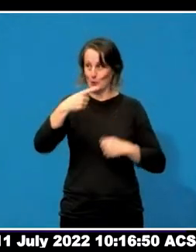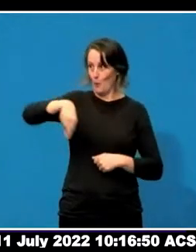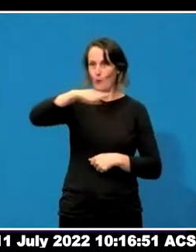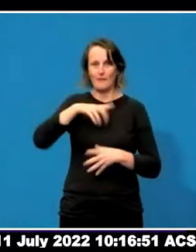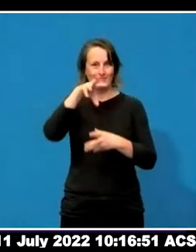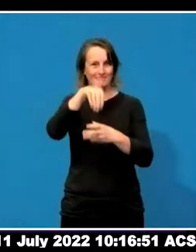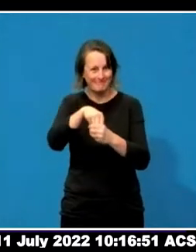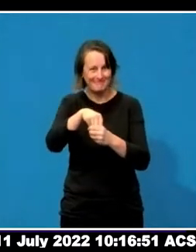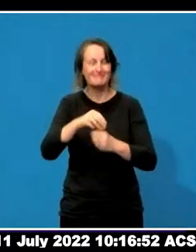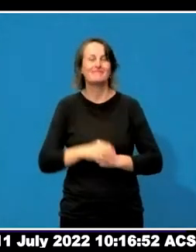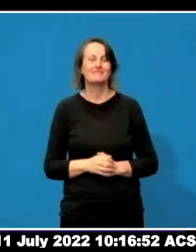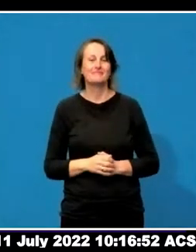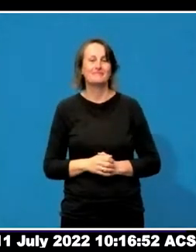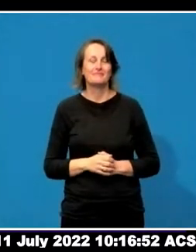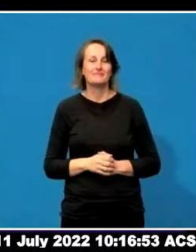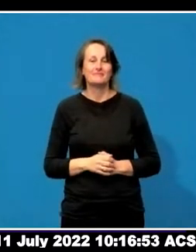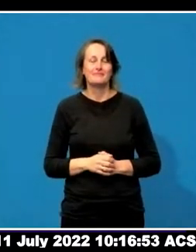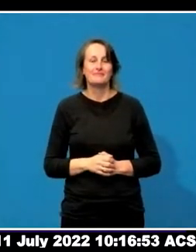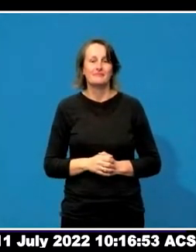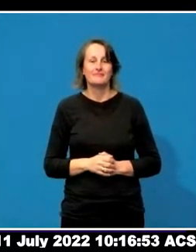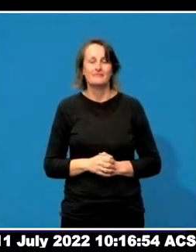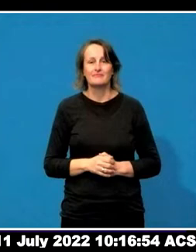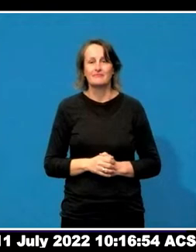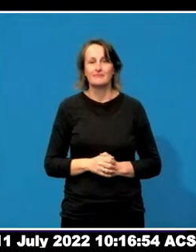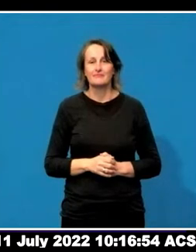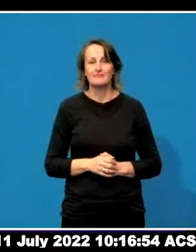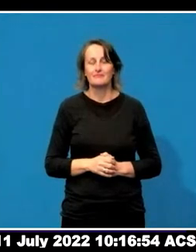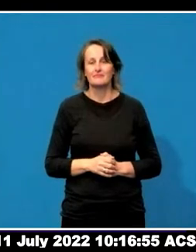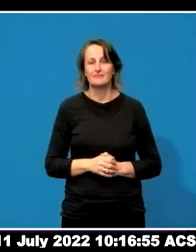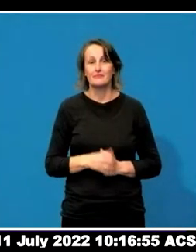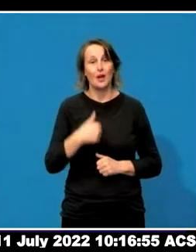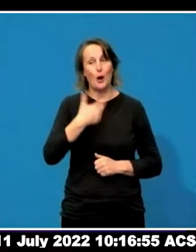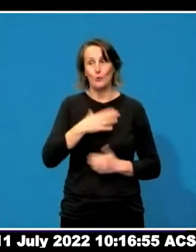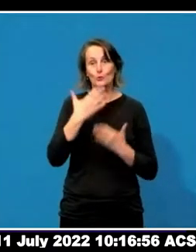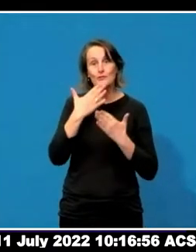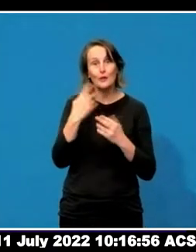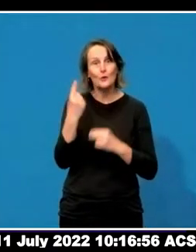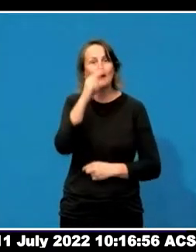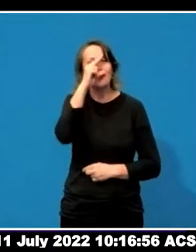I would like particularly to thank the young women performers who braved an exceedingly